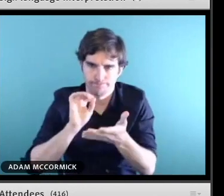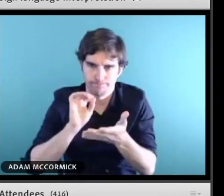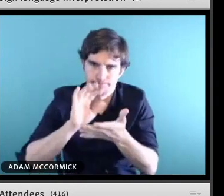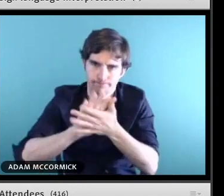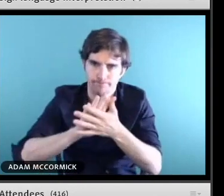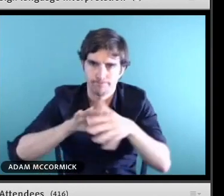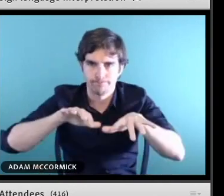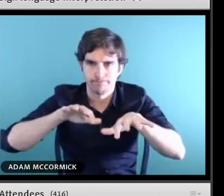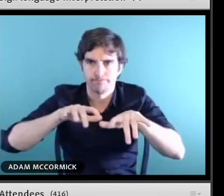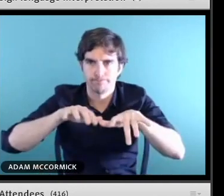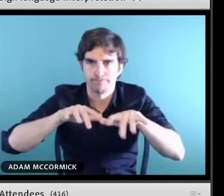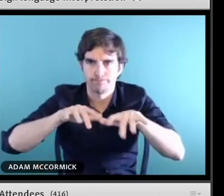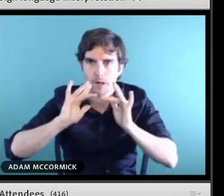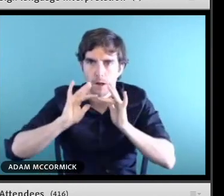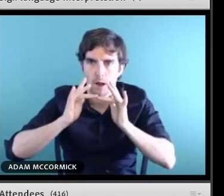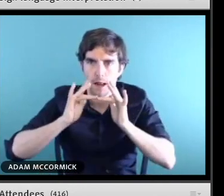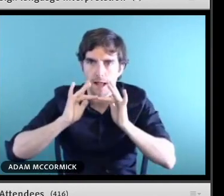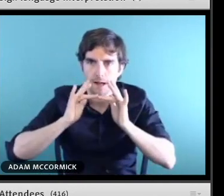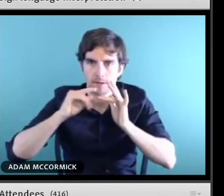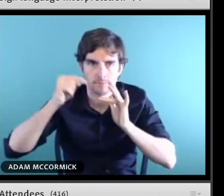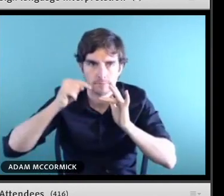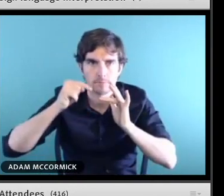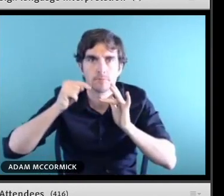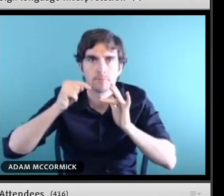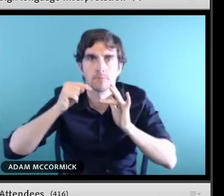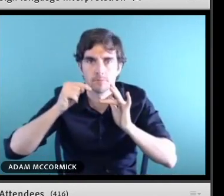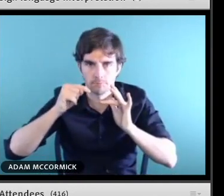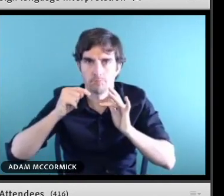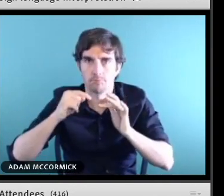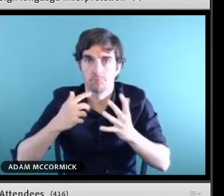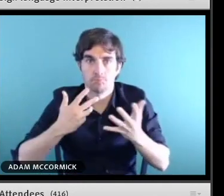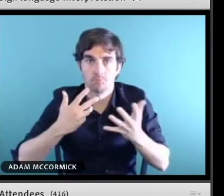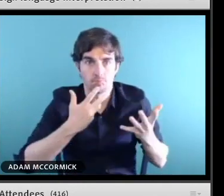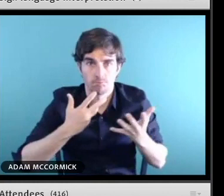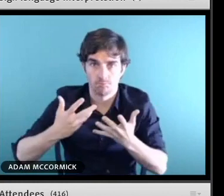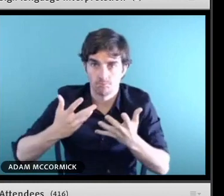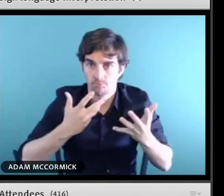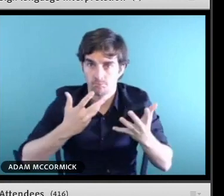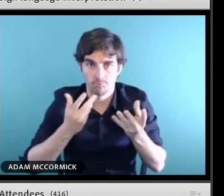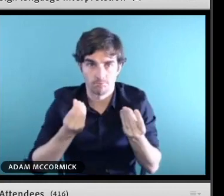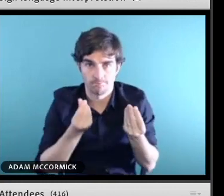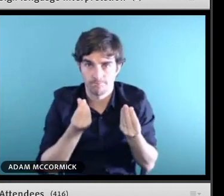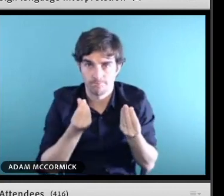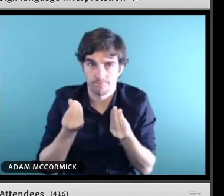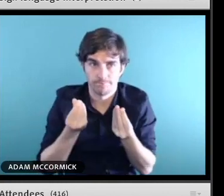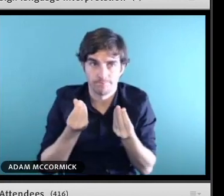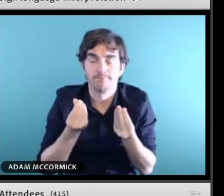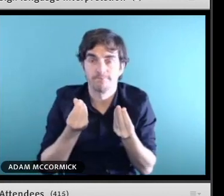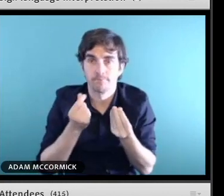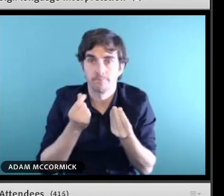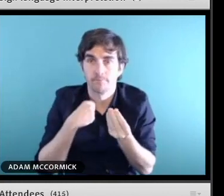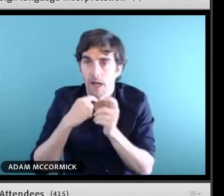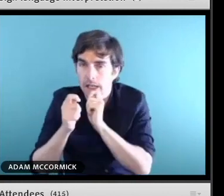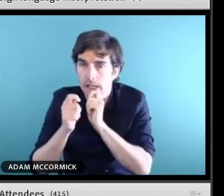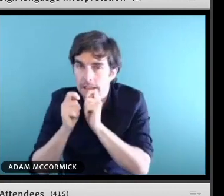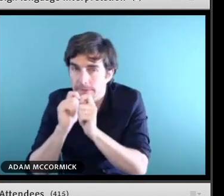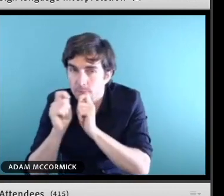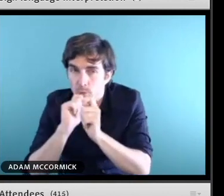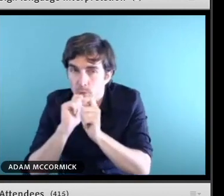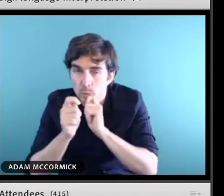has been in and out today. We're going to play a recording and then we will hopefully